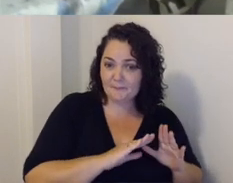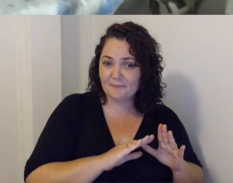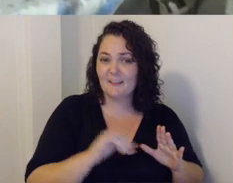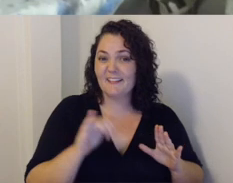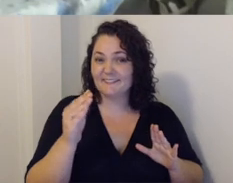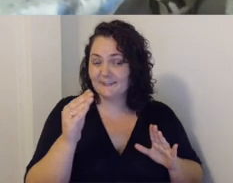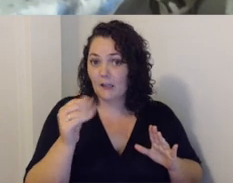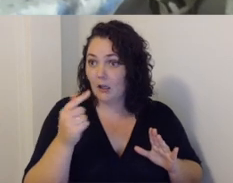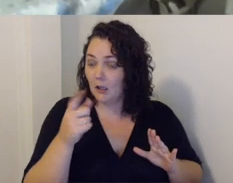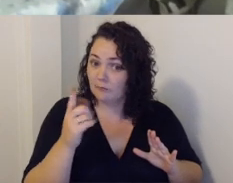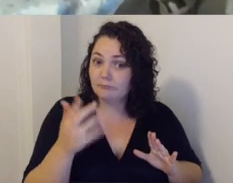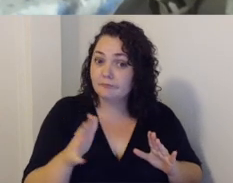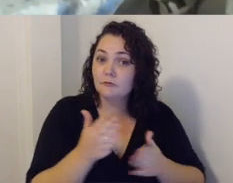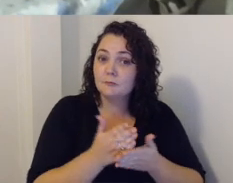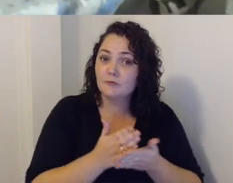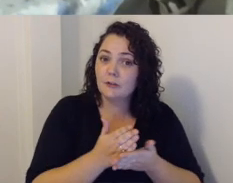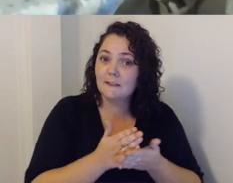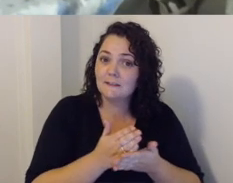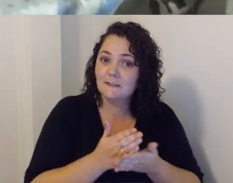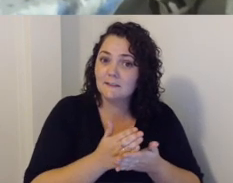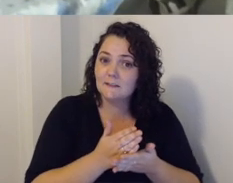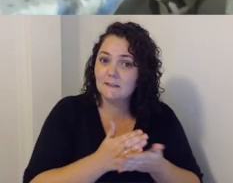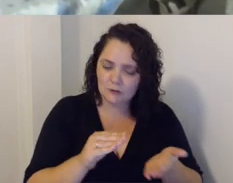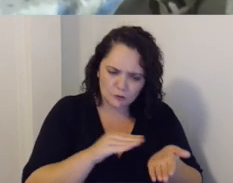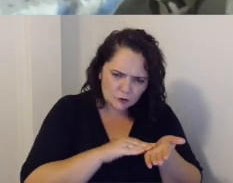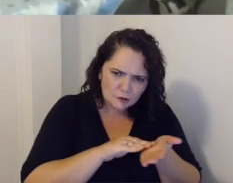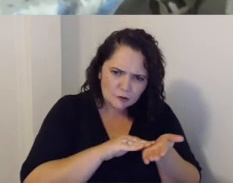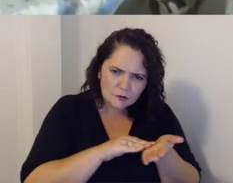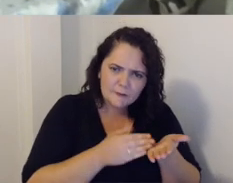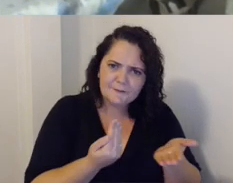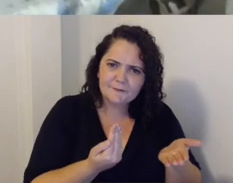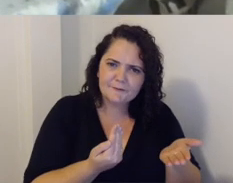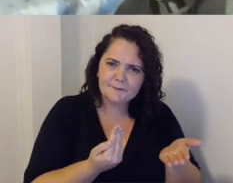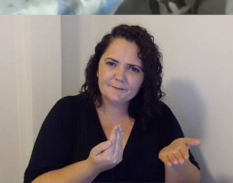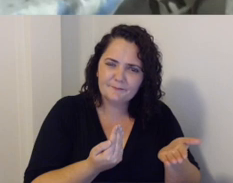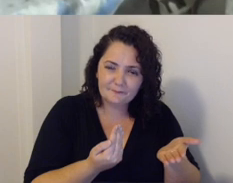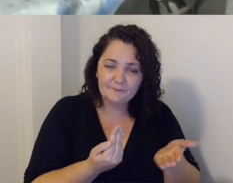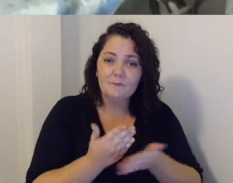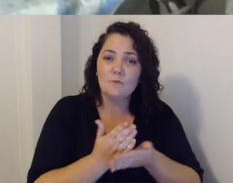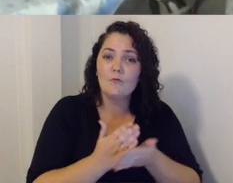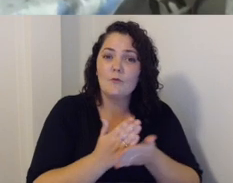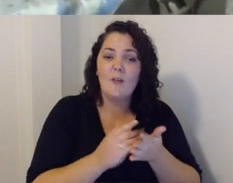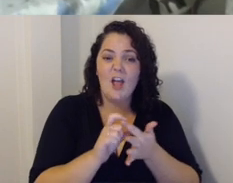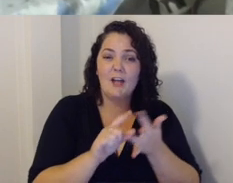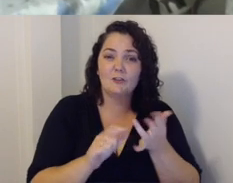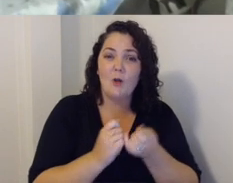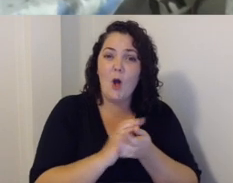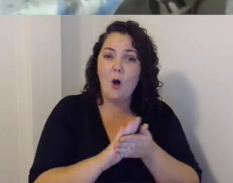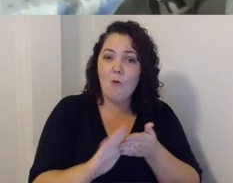used to use bread or even bread dough as an eraser that pre-dated rubber erasers but one of the other